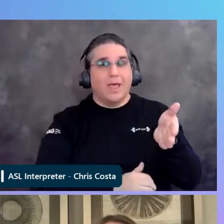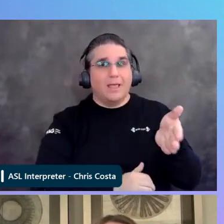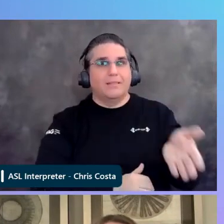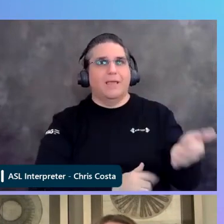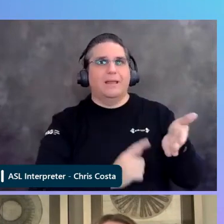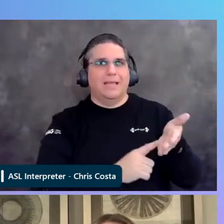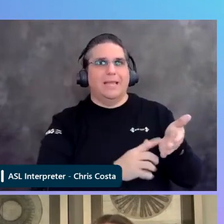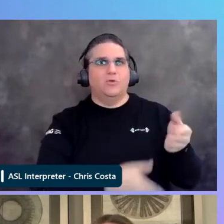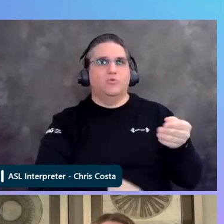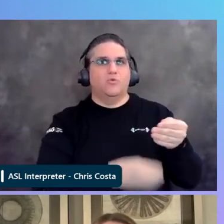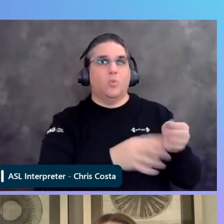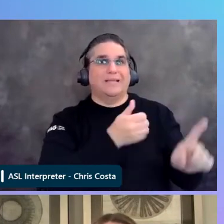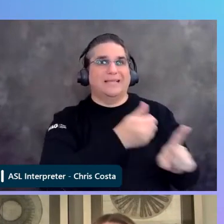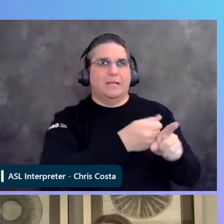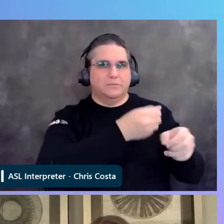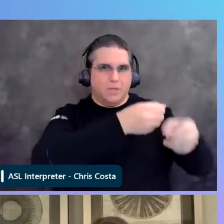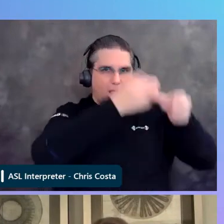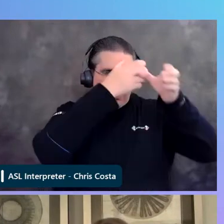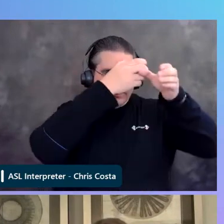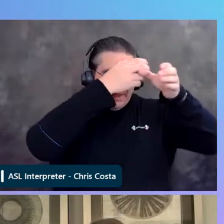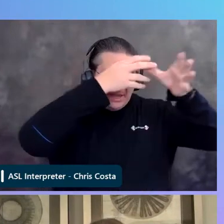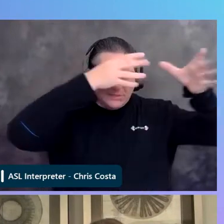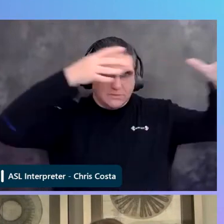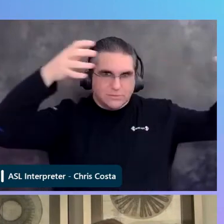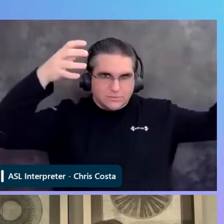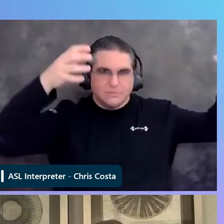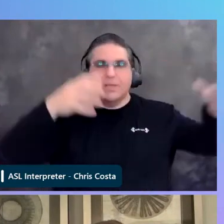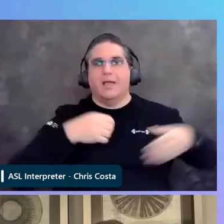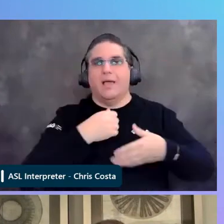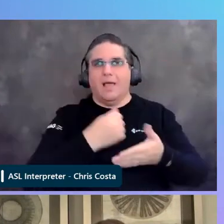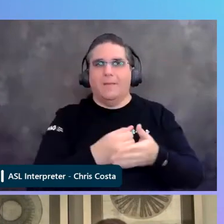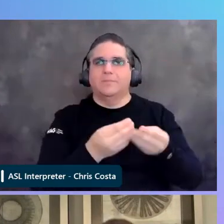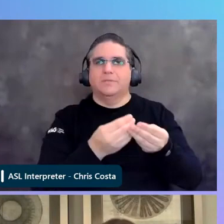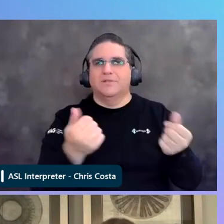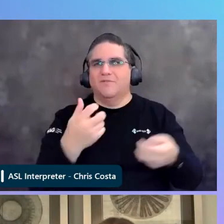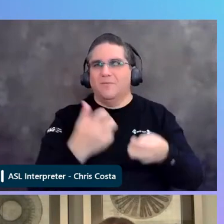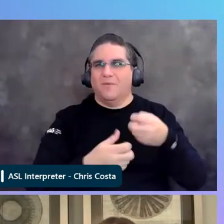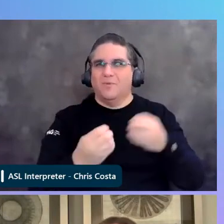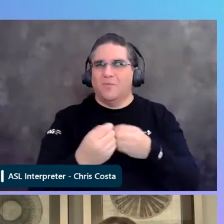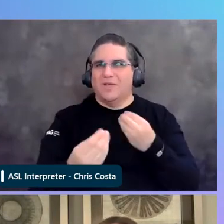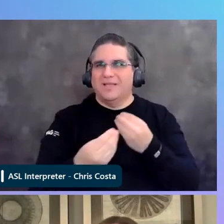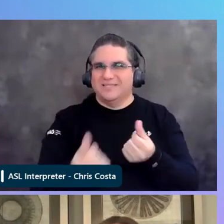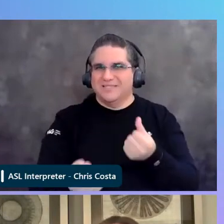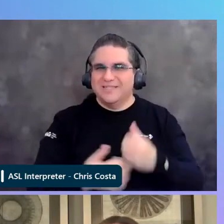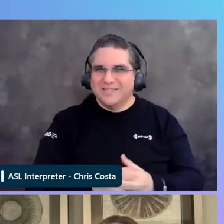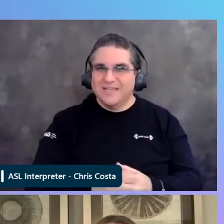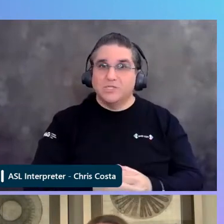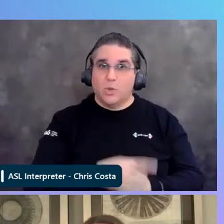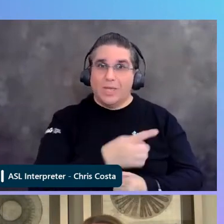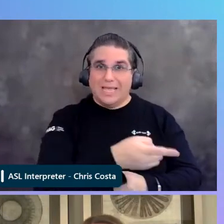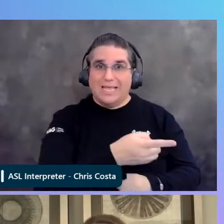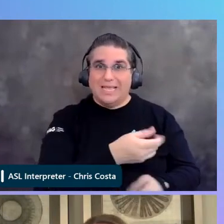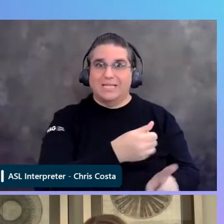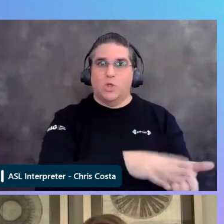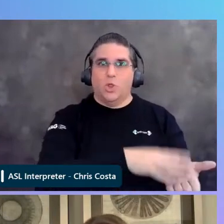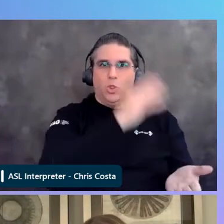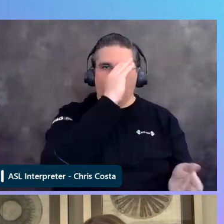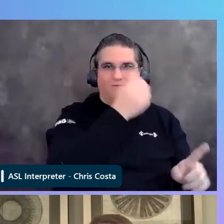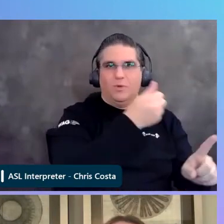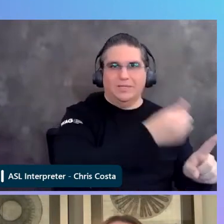composition and problem solving. So not only does it teach you it is learning itself. It is a